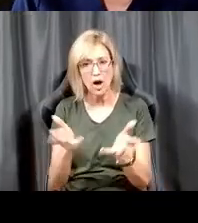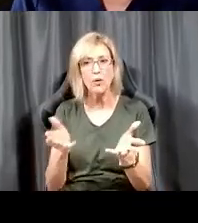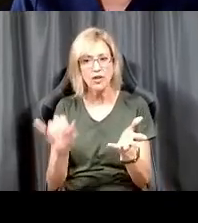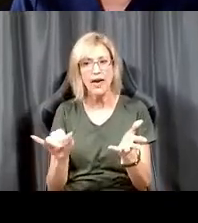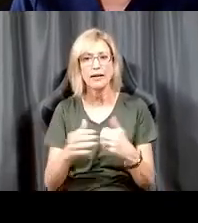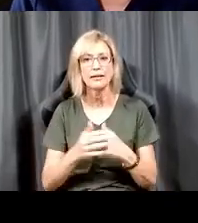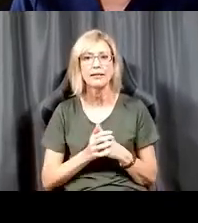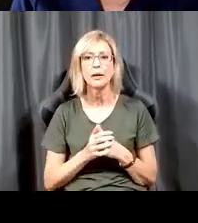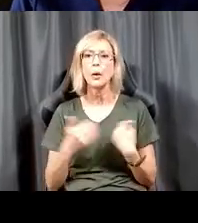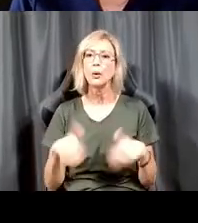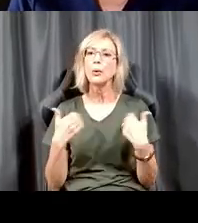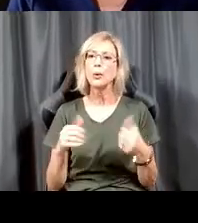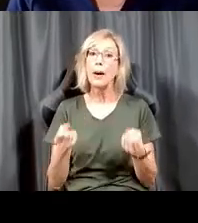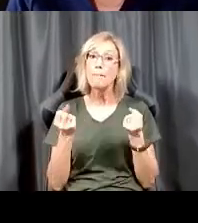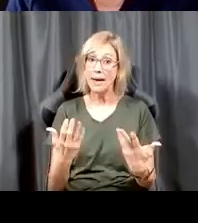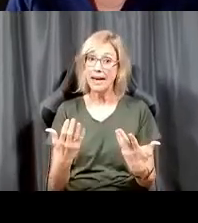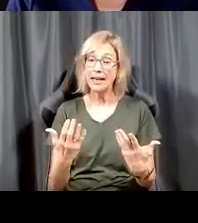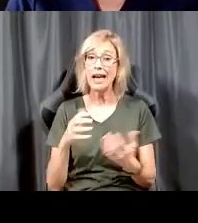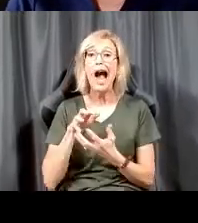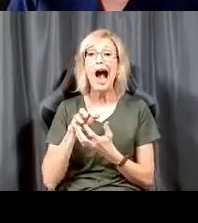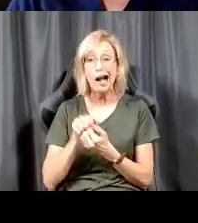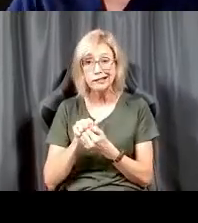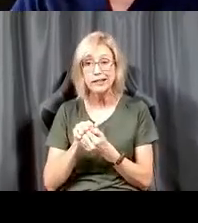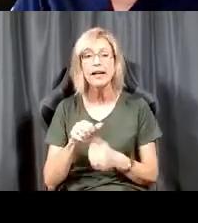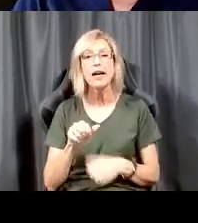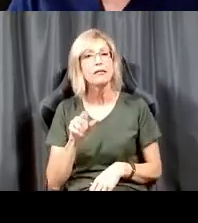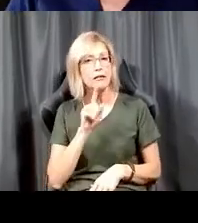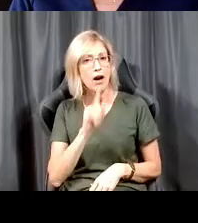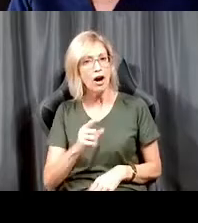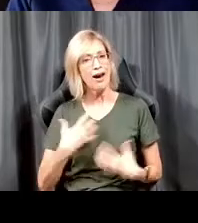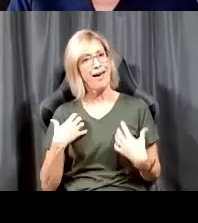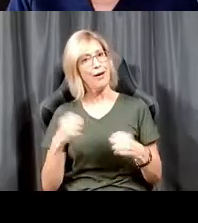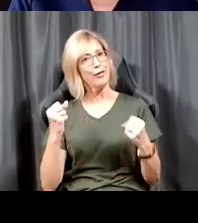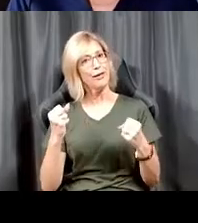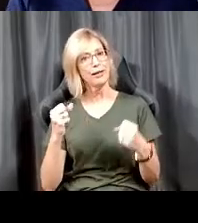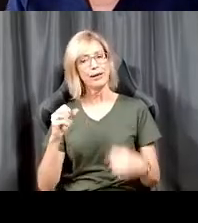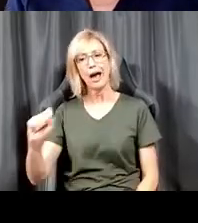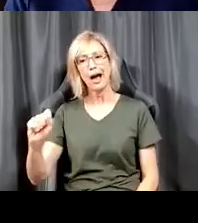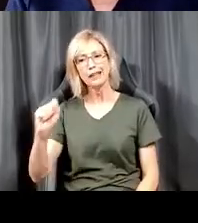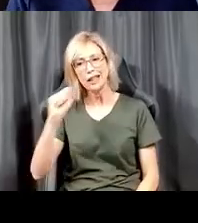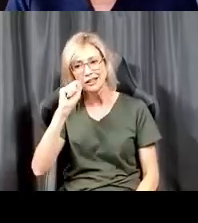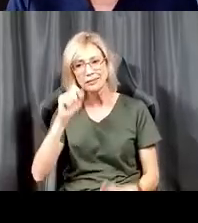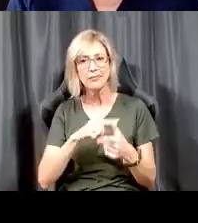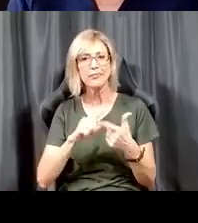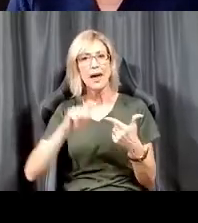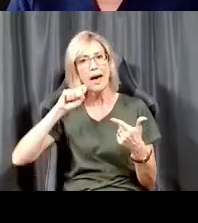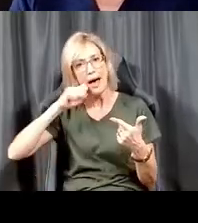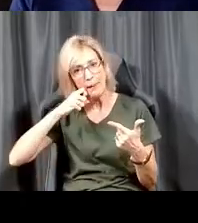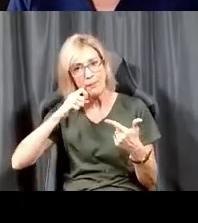Many happen to be healthy foods. Carrots, Apples, celery,